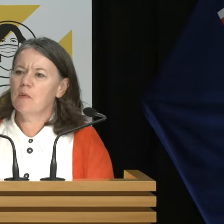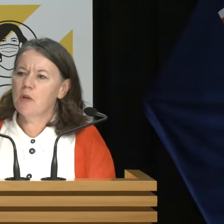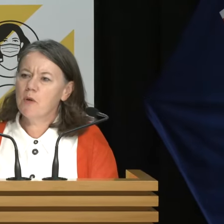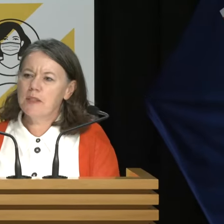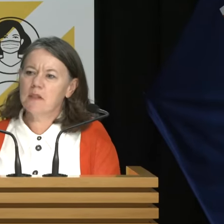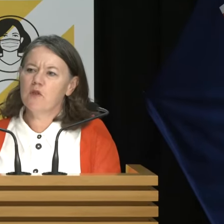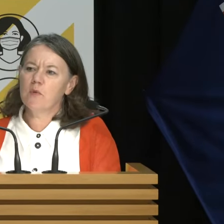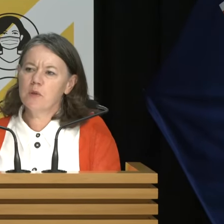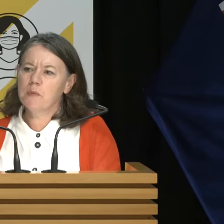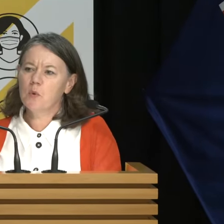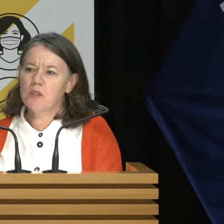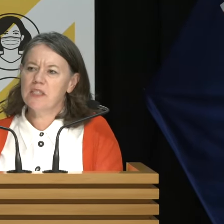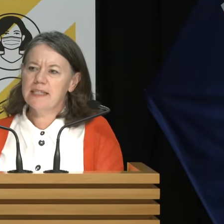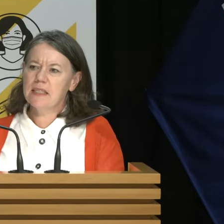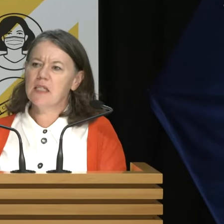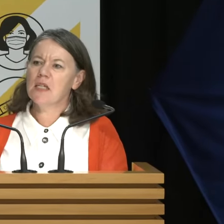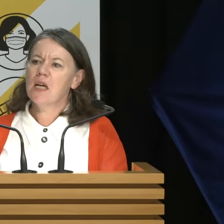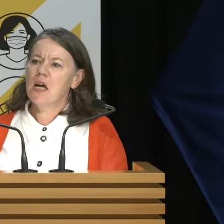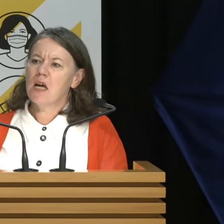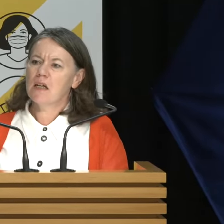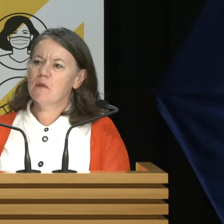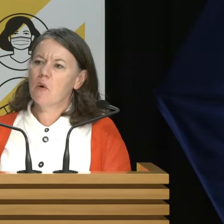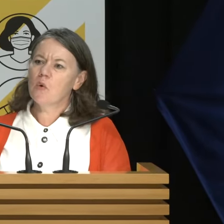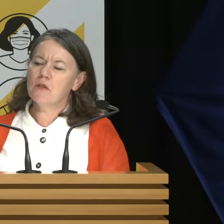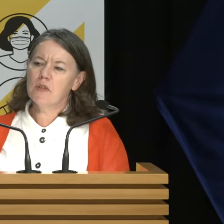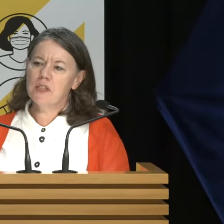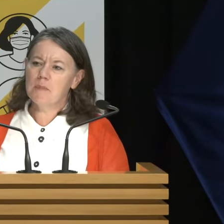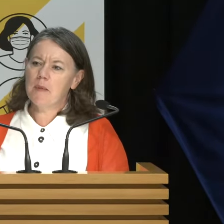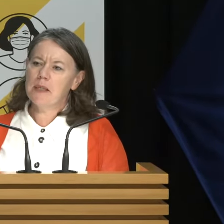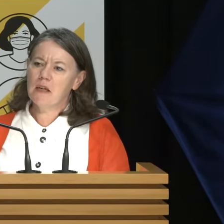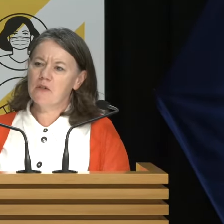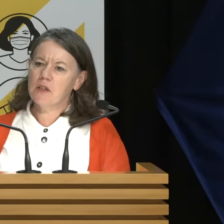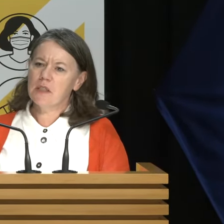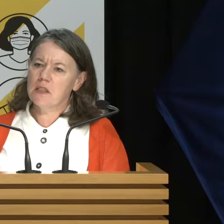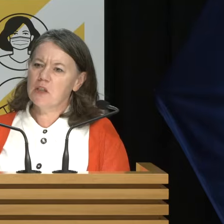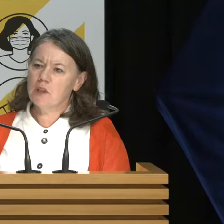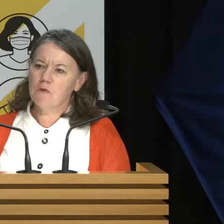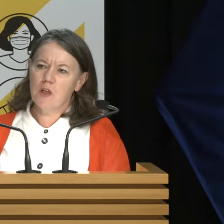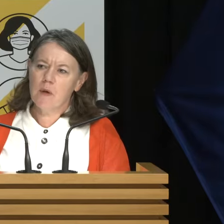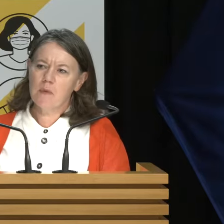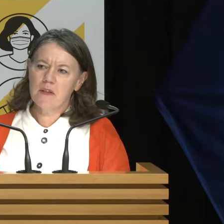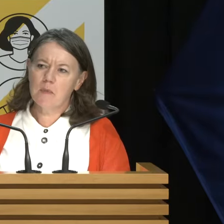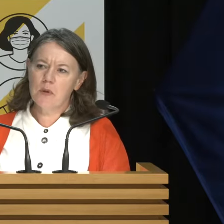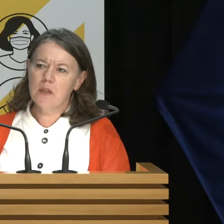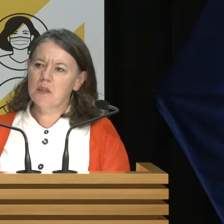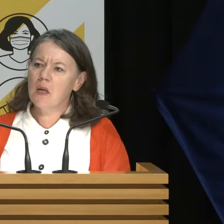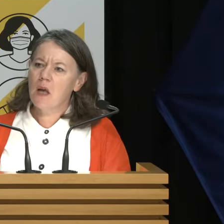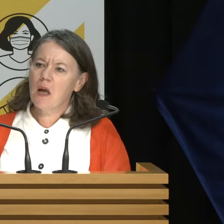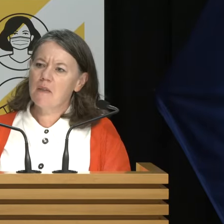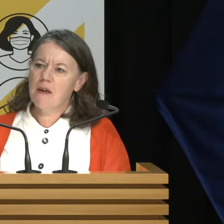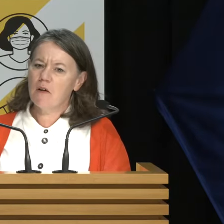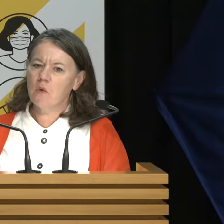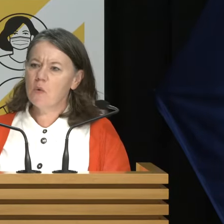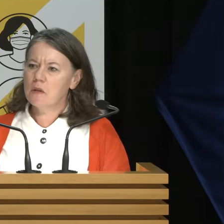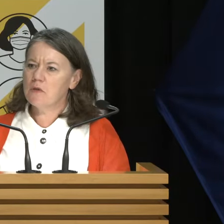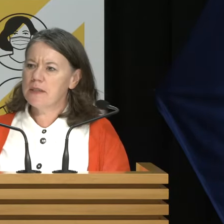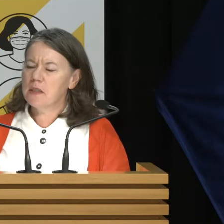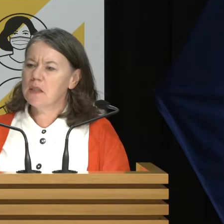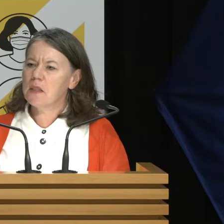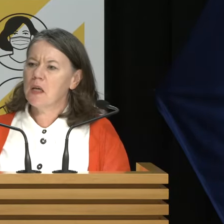under the current rules are not